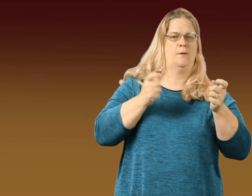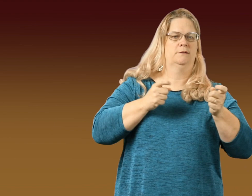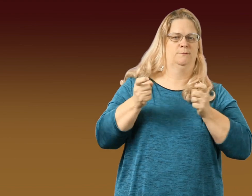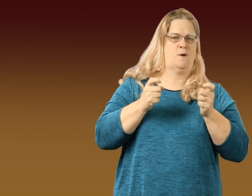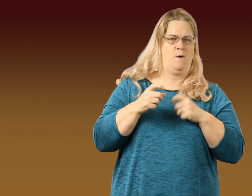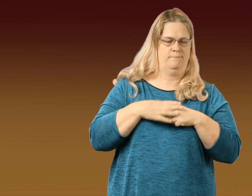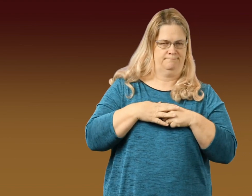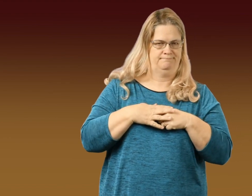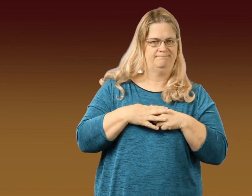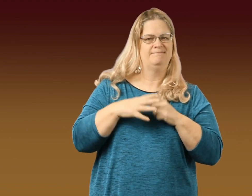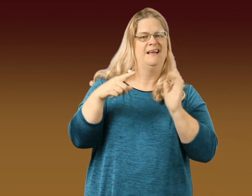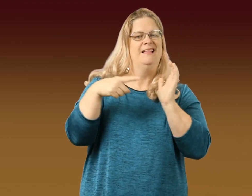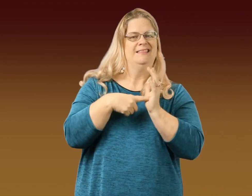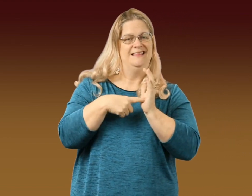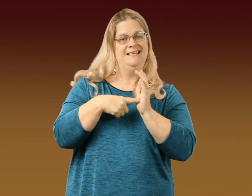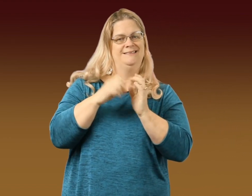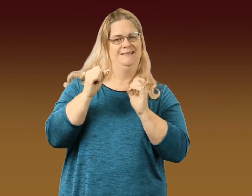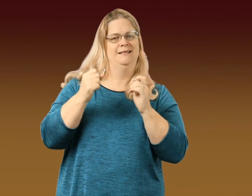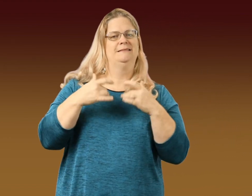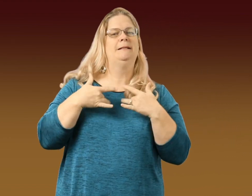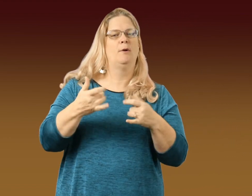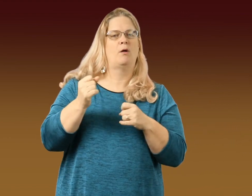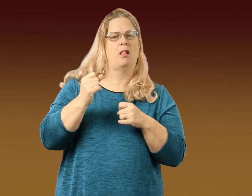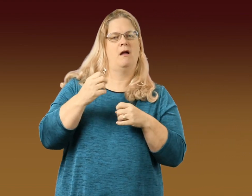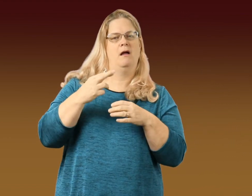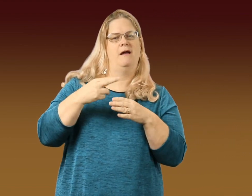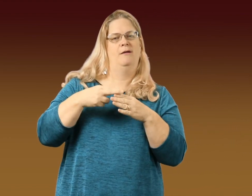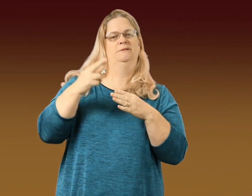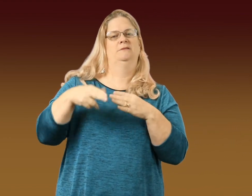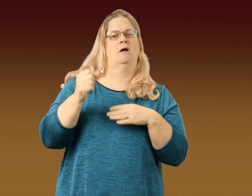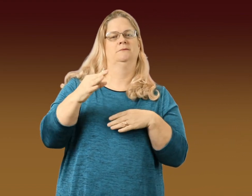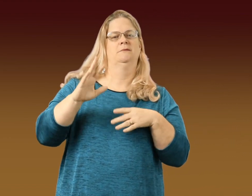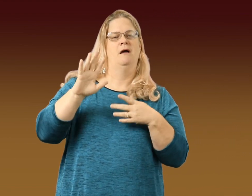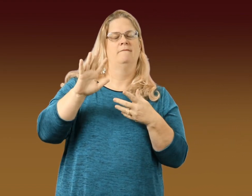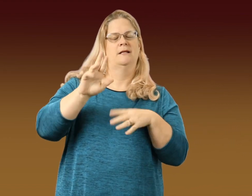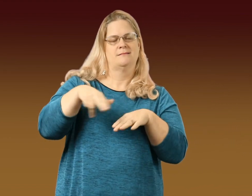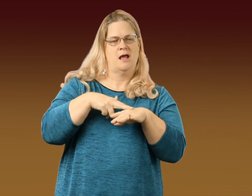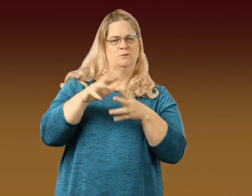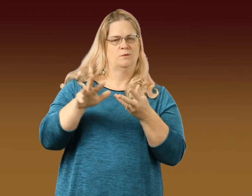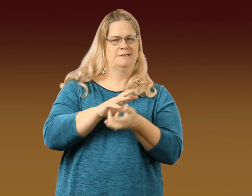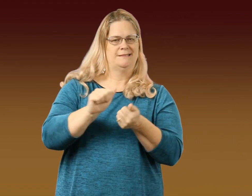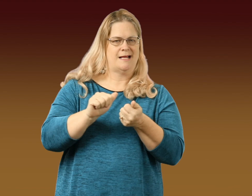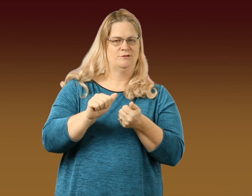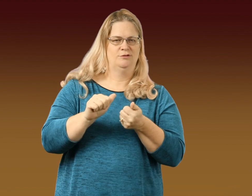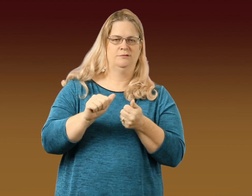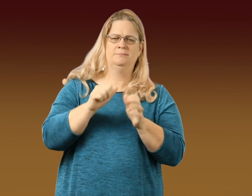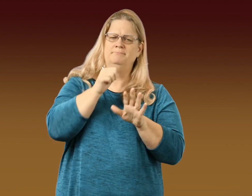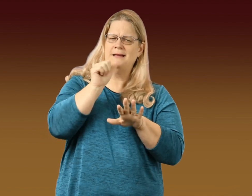This is a typical result of natural disasters, but not always.